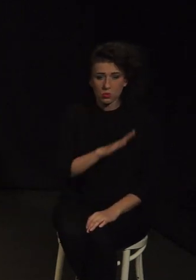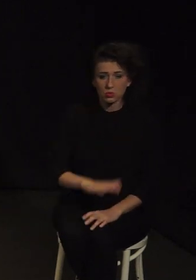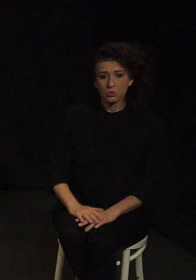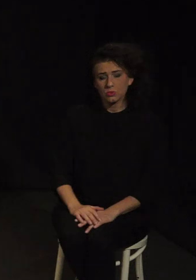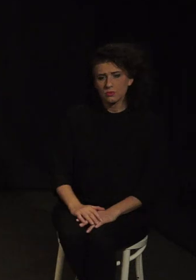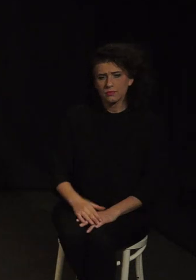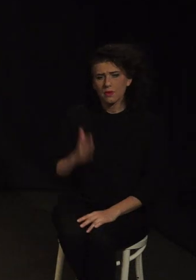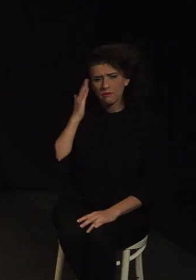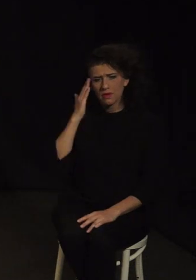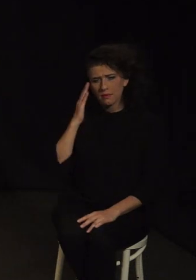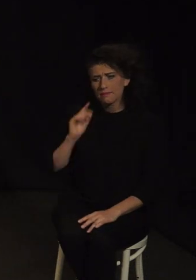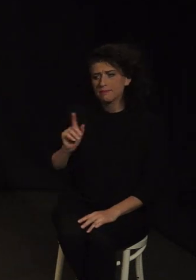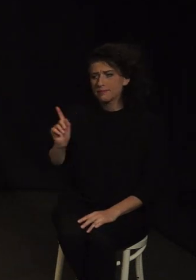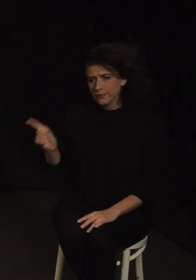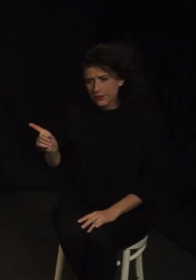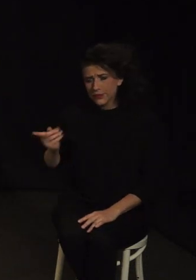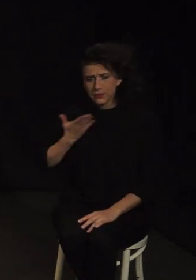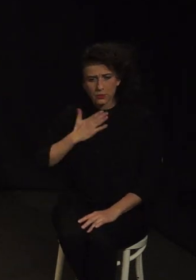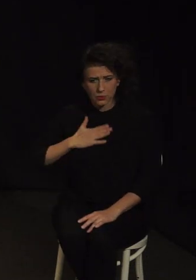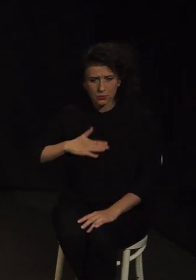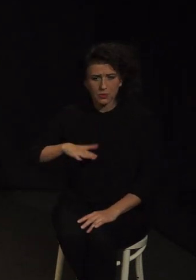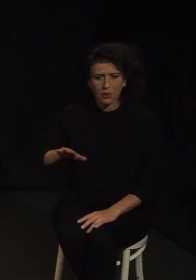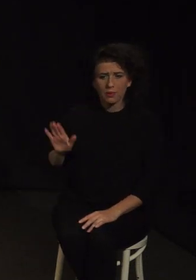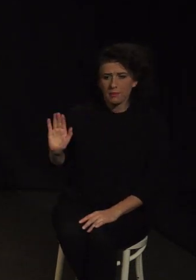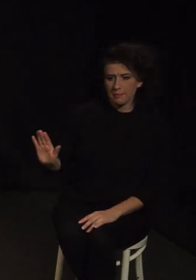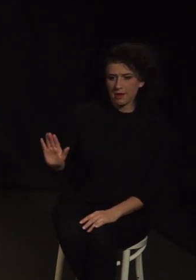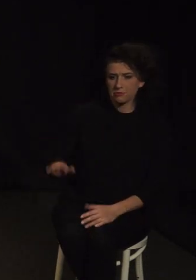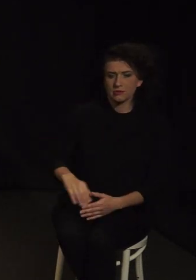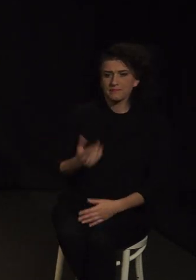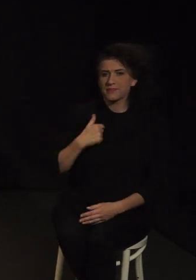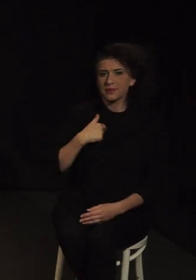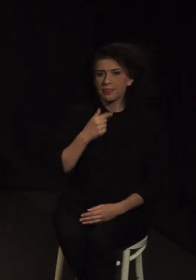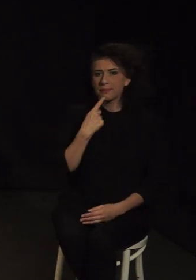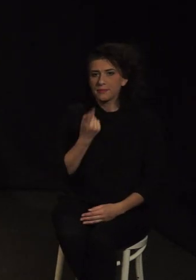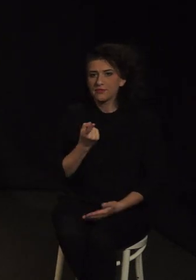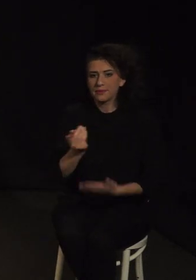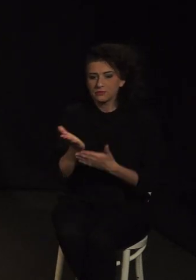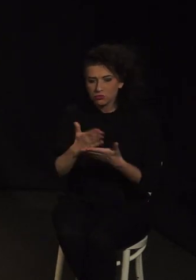I know you have your favourite passages, of course,